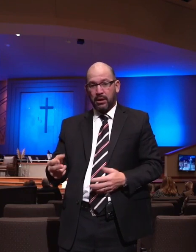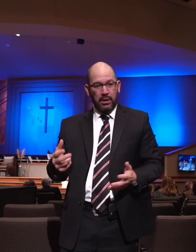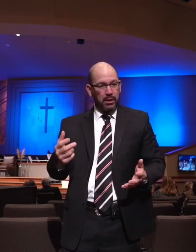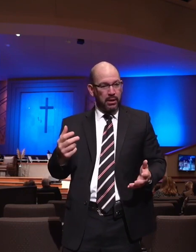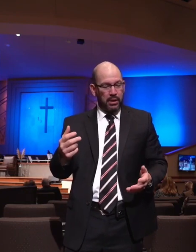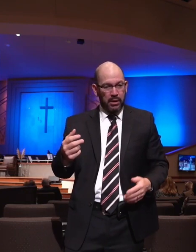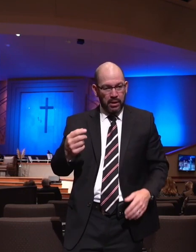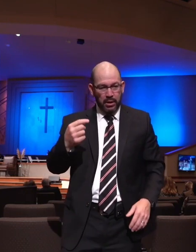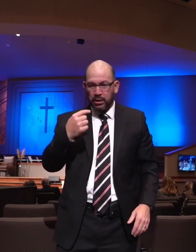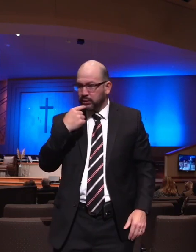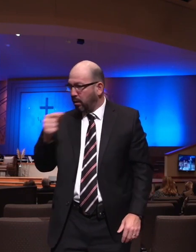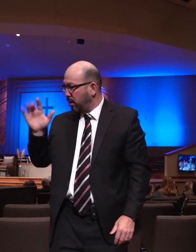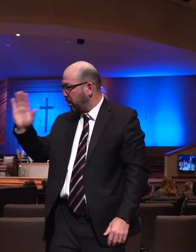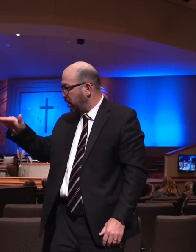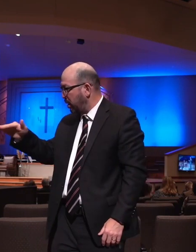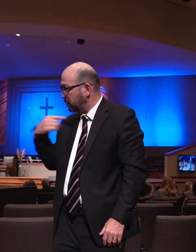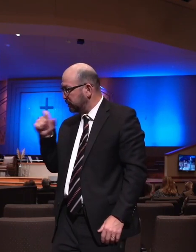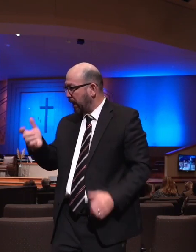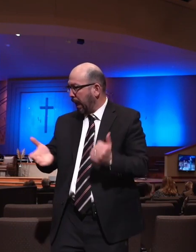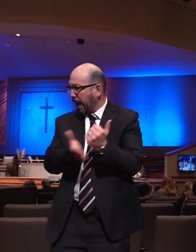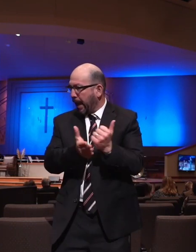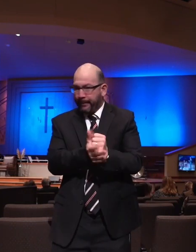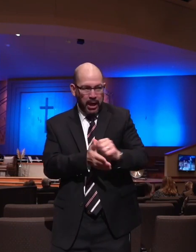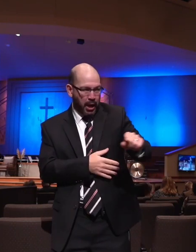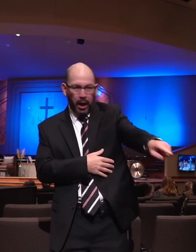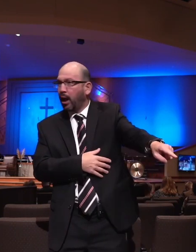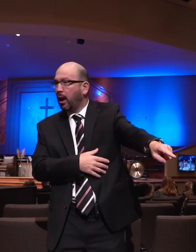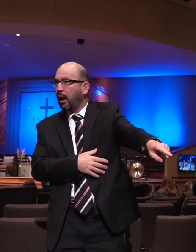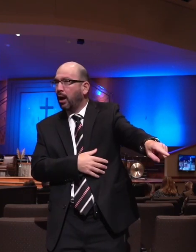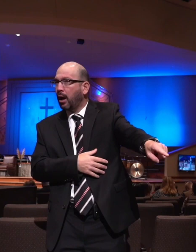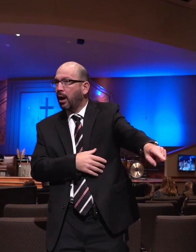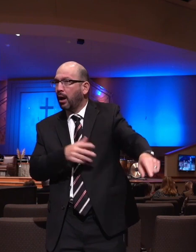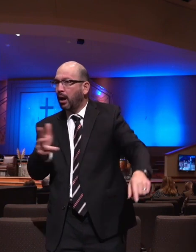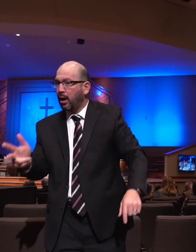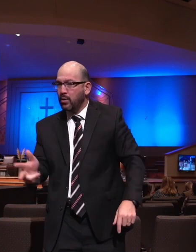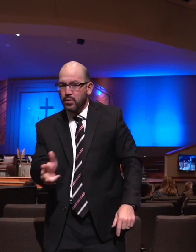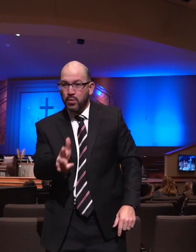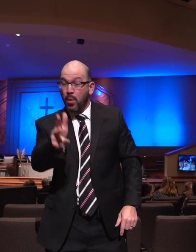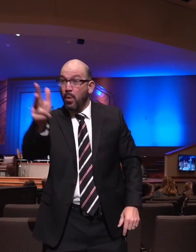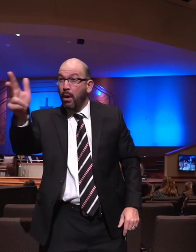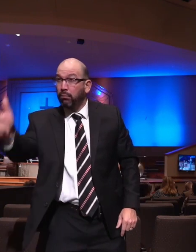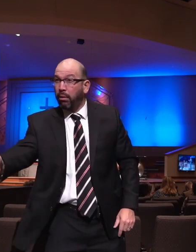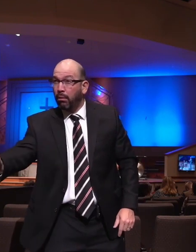it I said Luke we got to help that guy we pulled off to the side and we got out